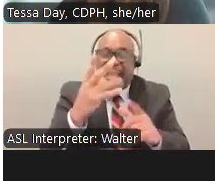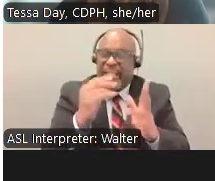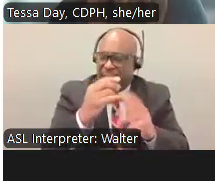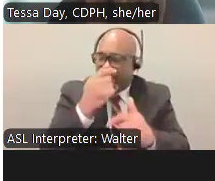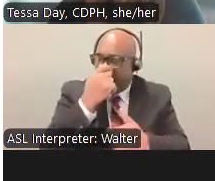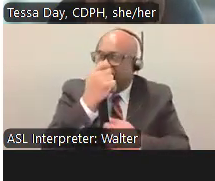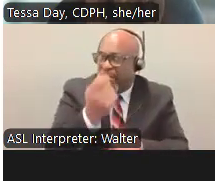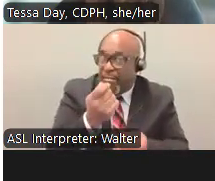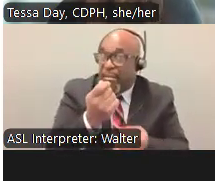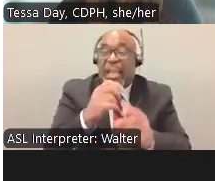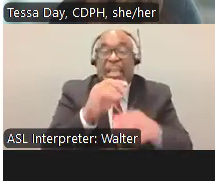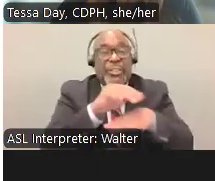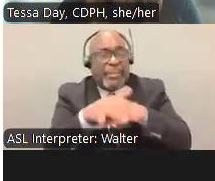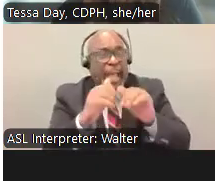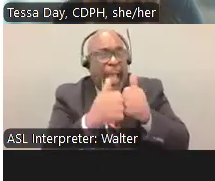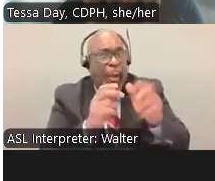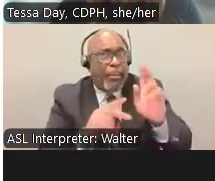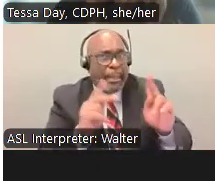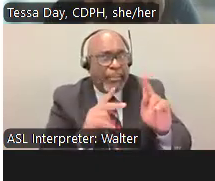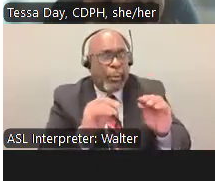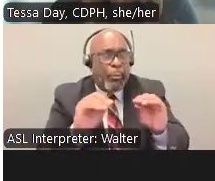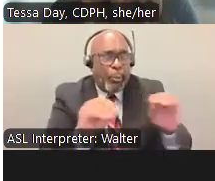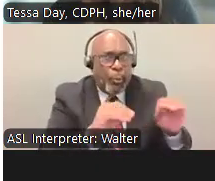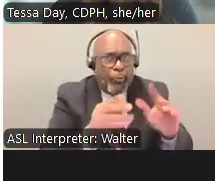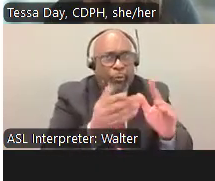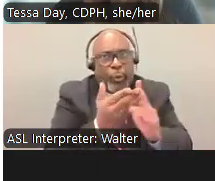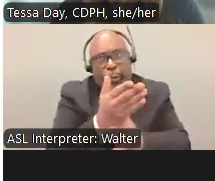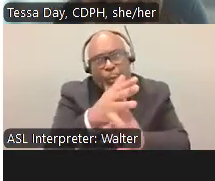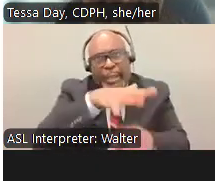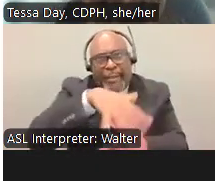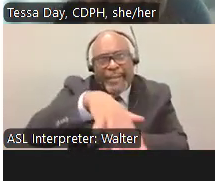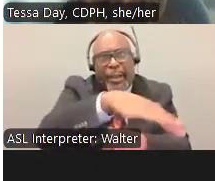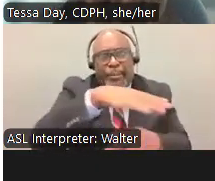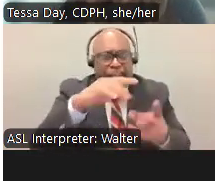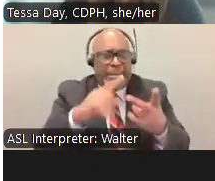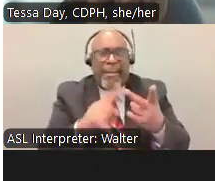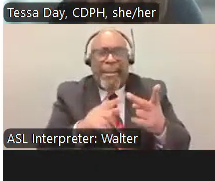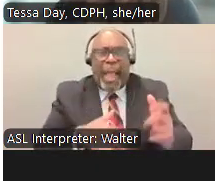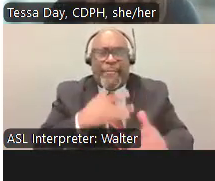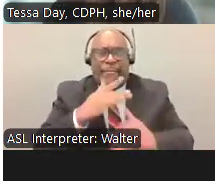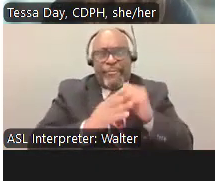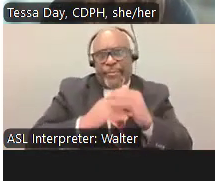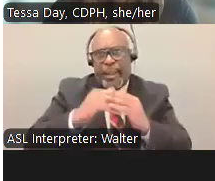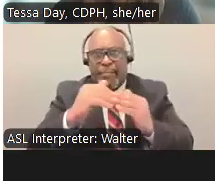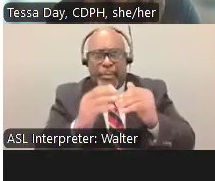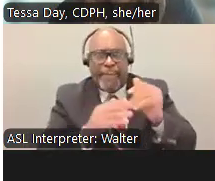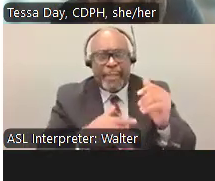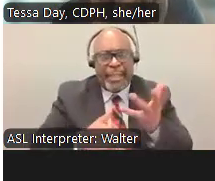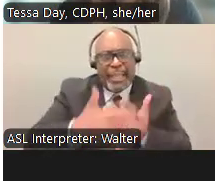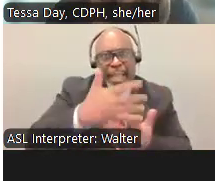13:29:16 shapes how people move through 13:29:16 their environment and how 13:29:18 comfortable they feel engaging 13:29:20 with their neighbors and in